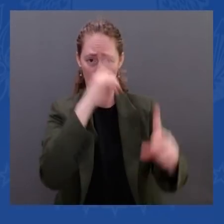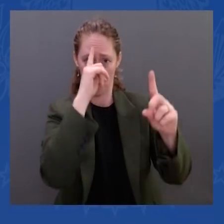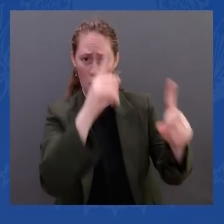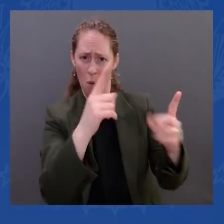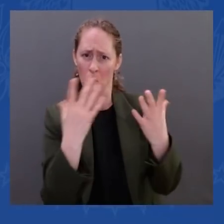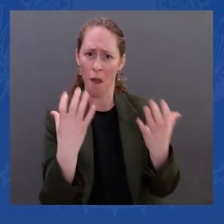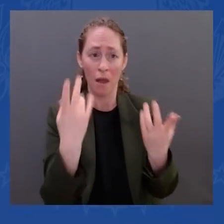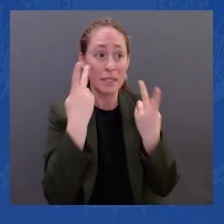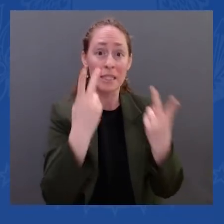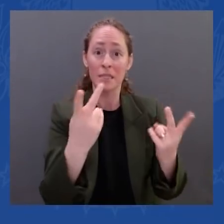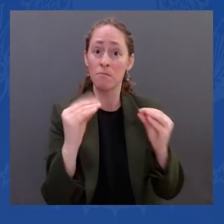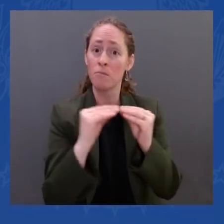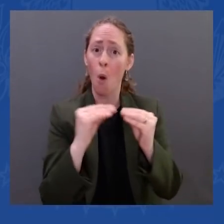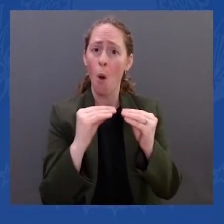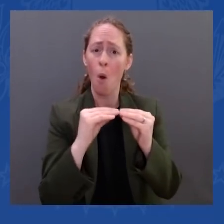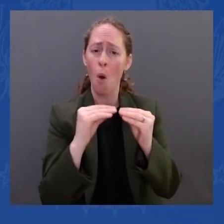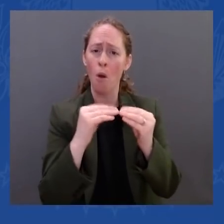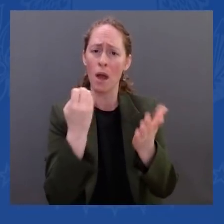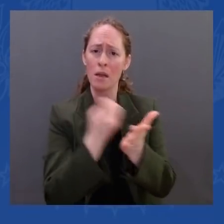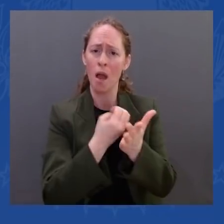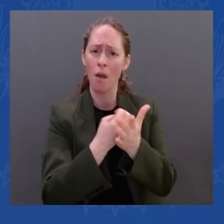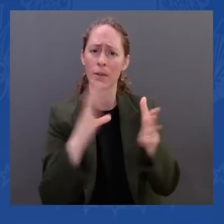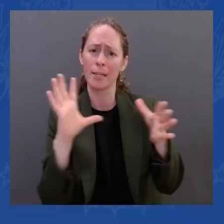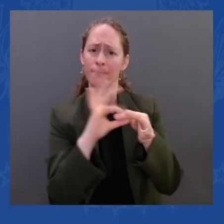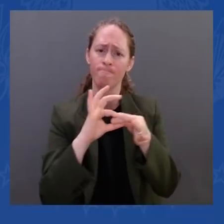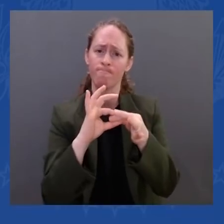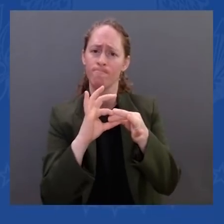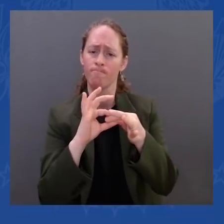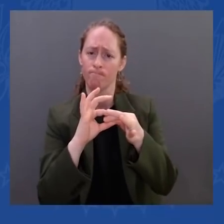Japan-U.S. Economic Policy Consultative Committee,